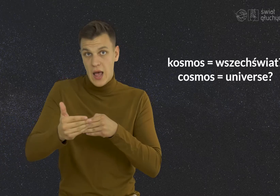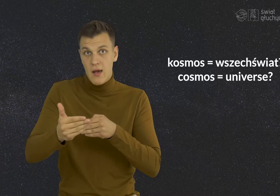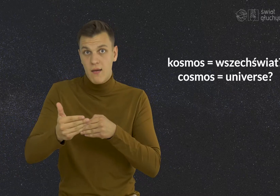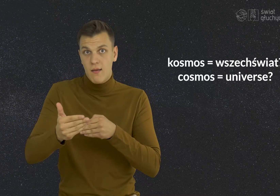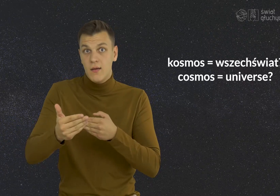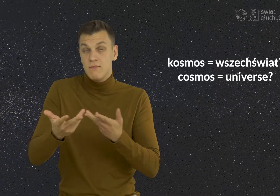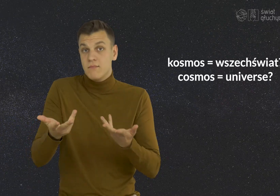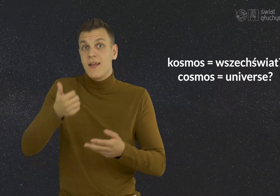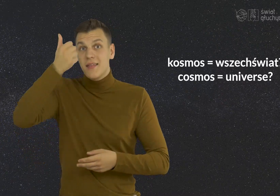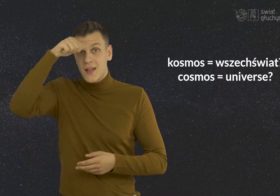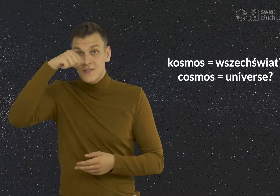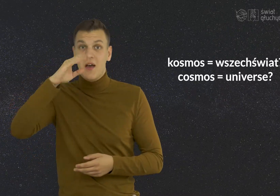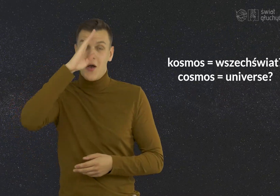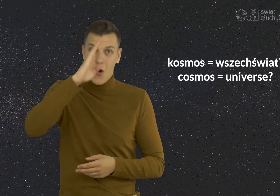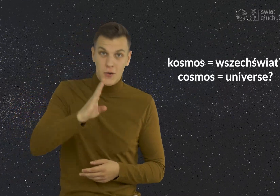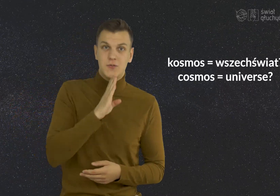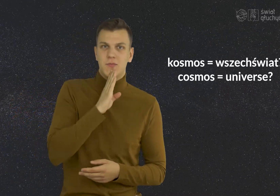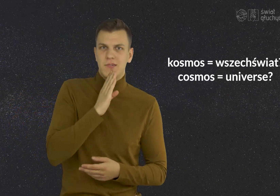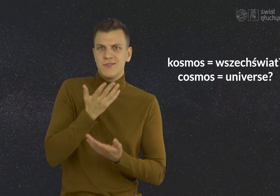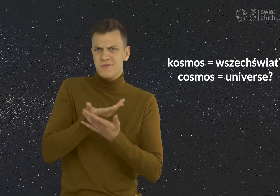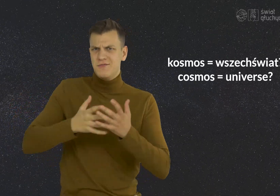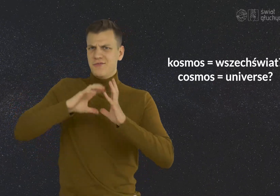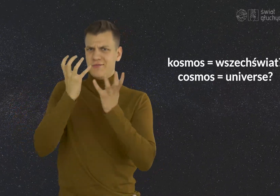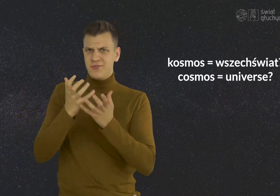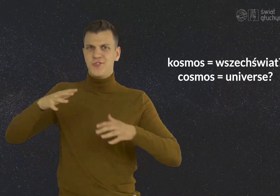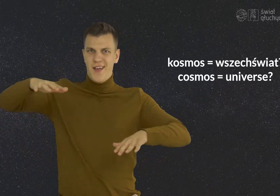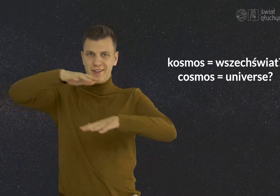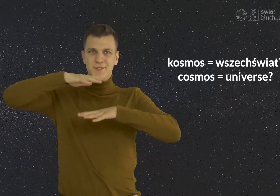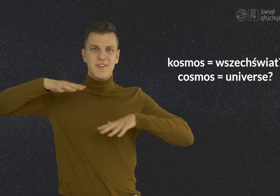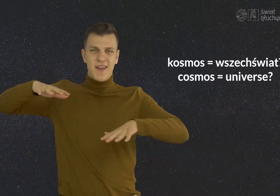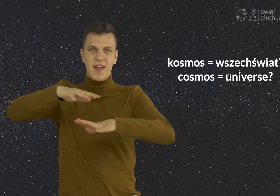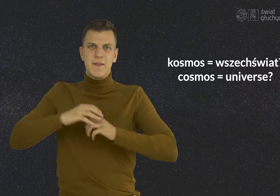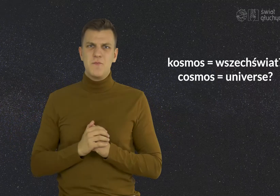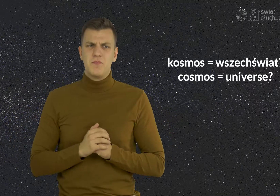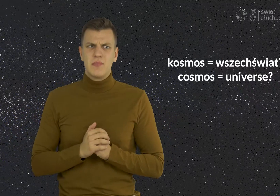the same thing - that is, everything that is beyond the Earth.